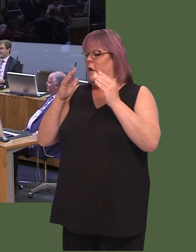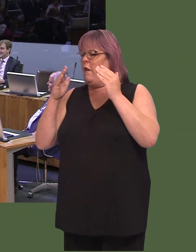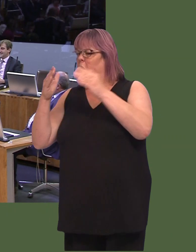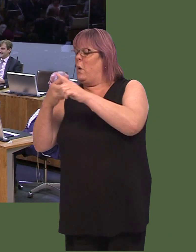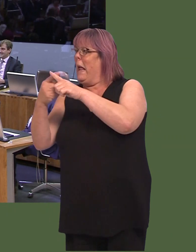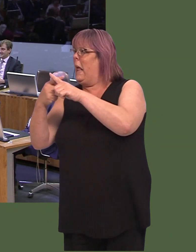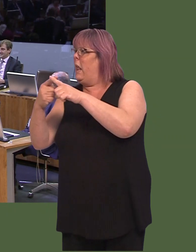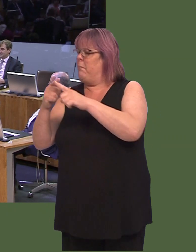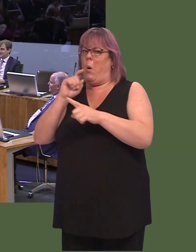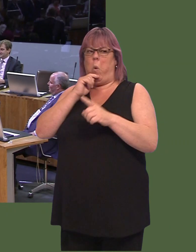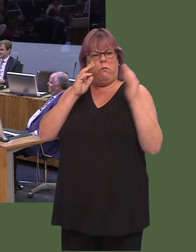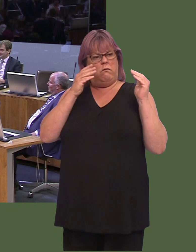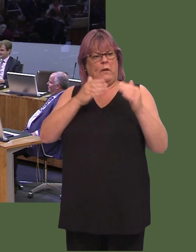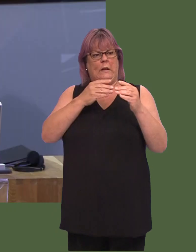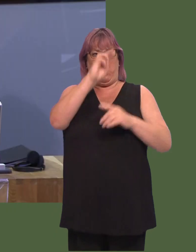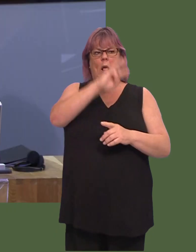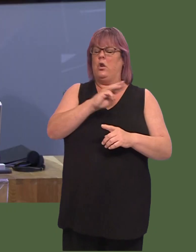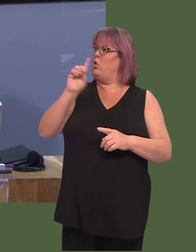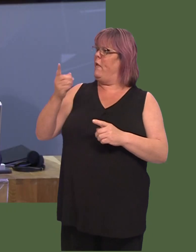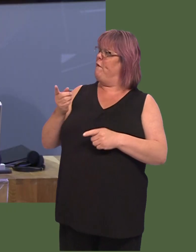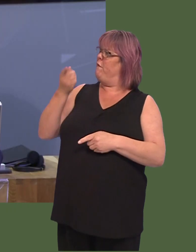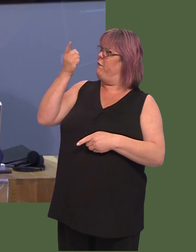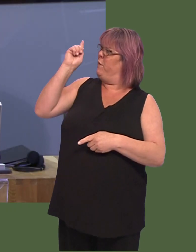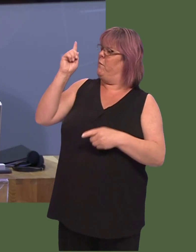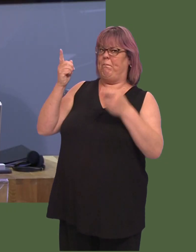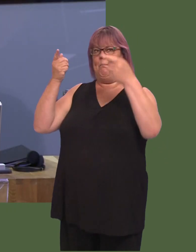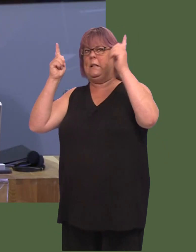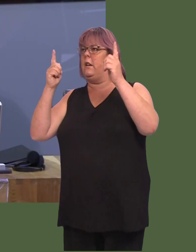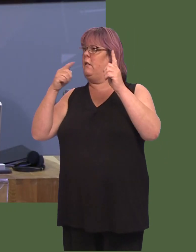He doesn't want to talk about Wales. You are the First Minister of Wales.